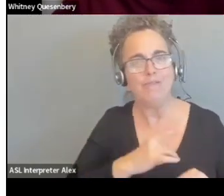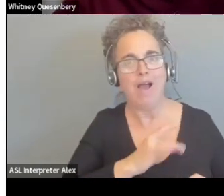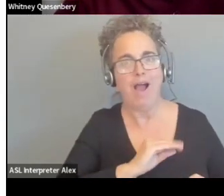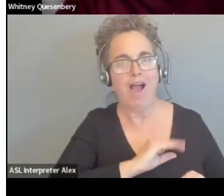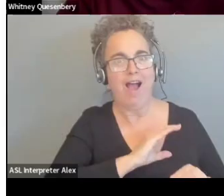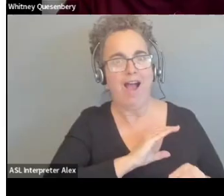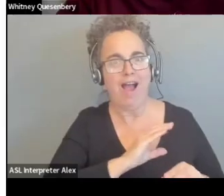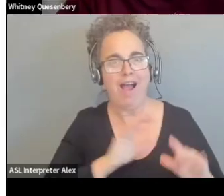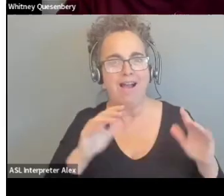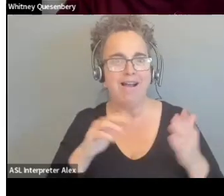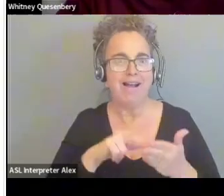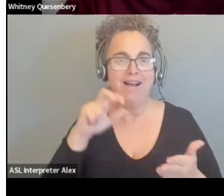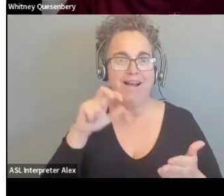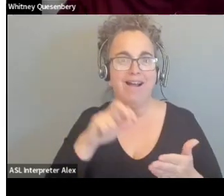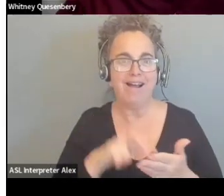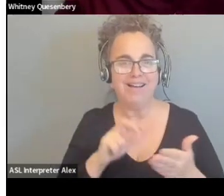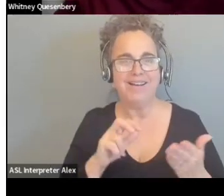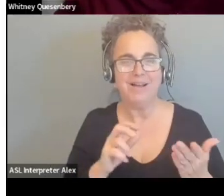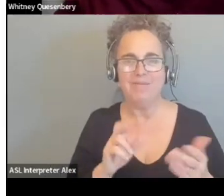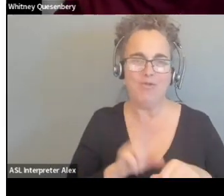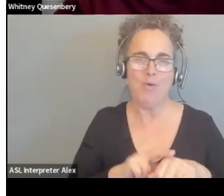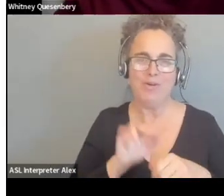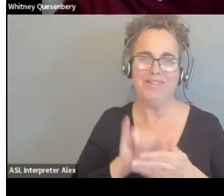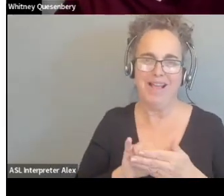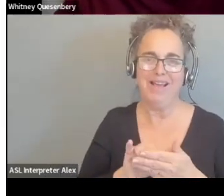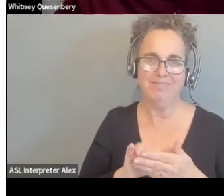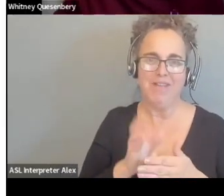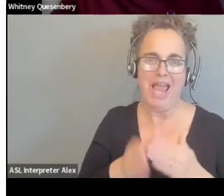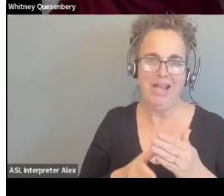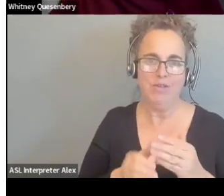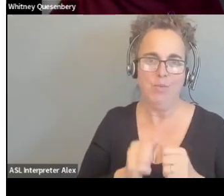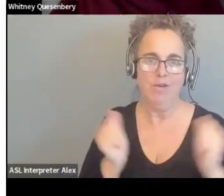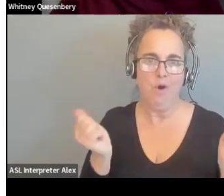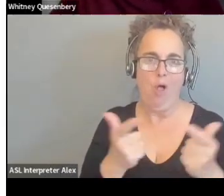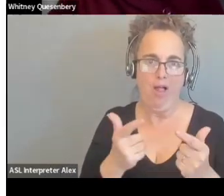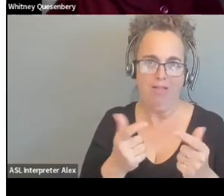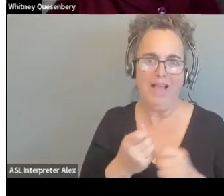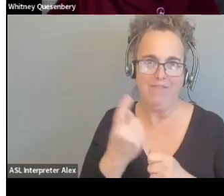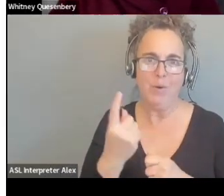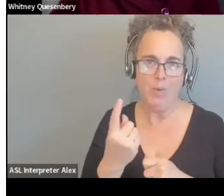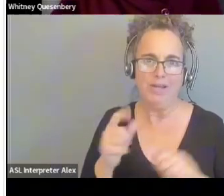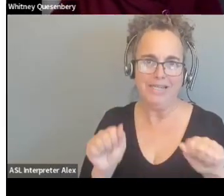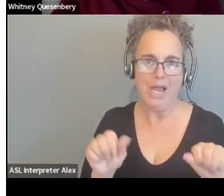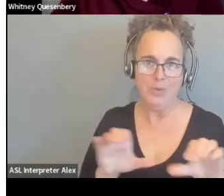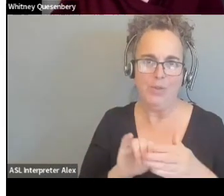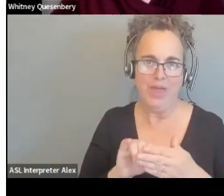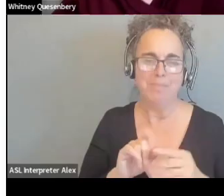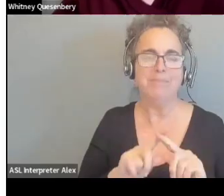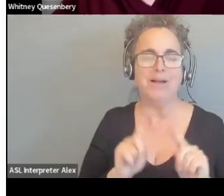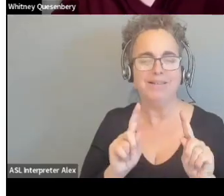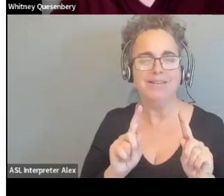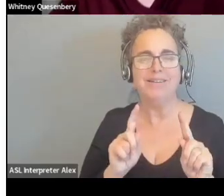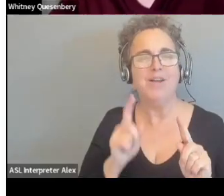Now that delight doesn't, that delight ends when everybody can do it and you have to move on to the next thing. But you're thinking about where you are now.